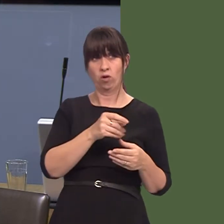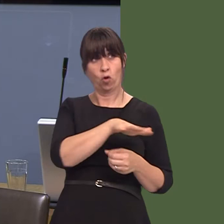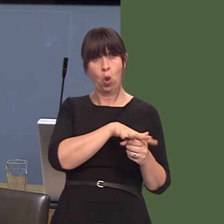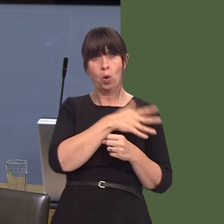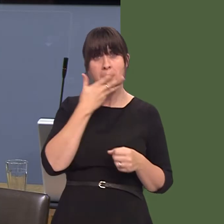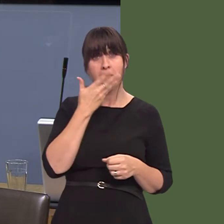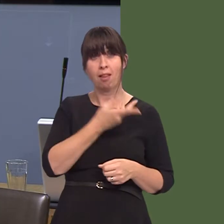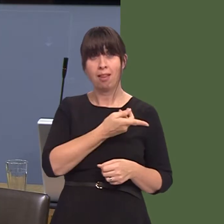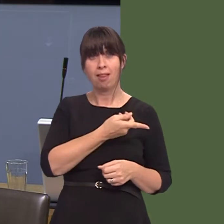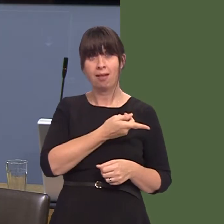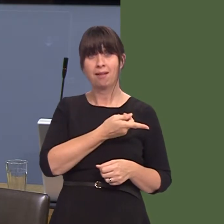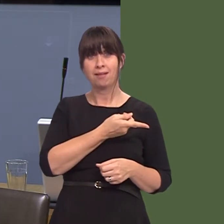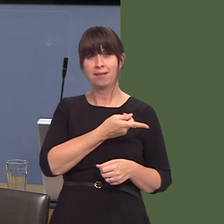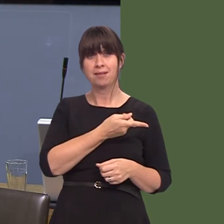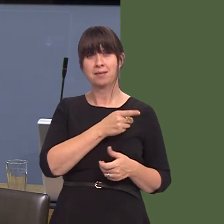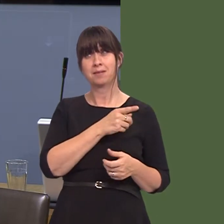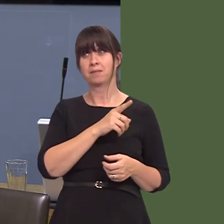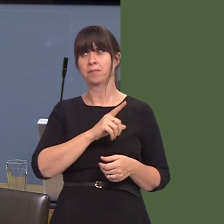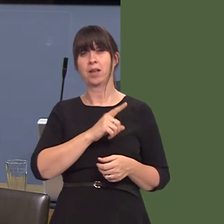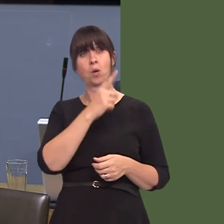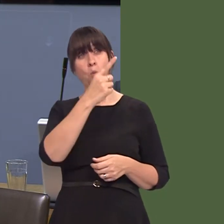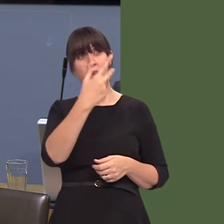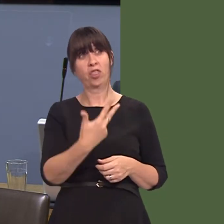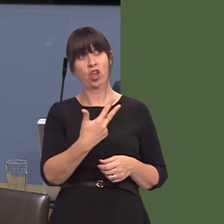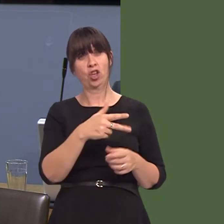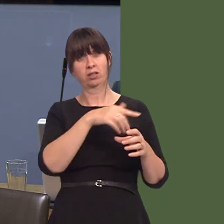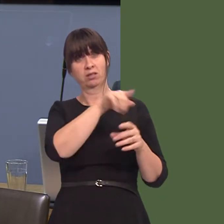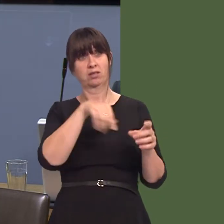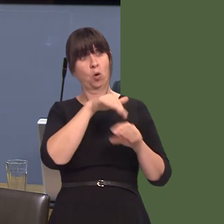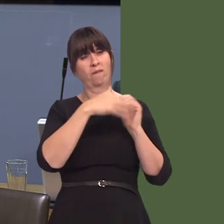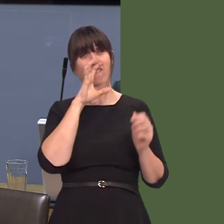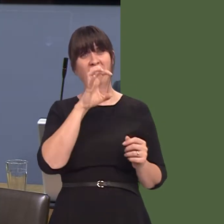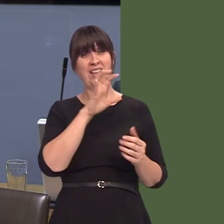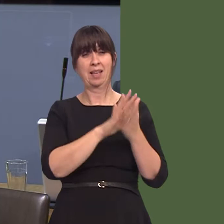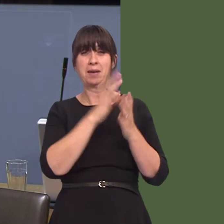a third of the residents over 50 in order to bridge the gap between generations.